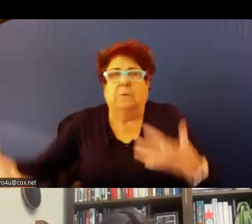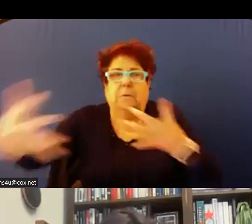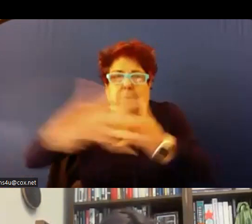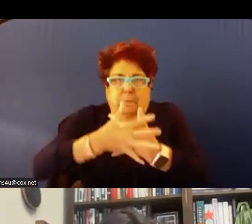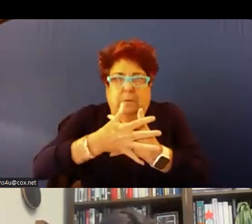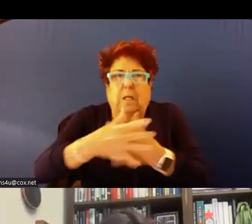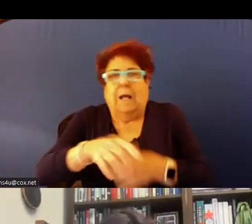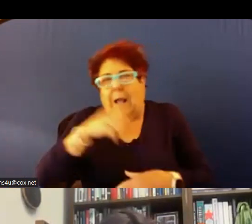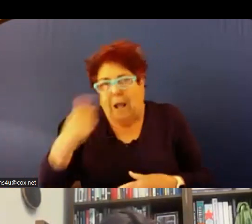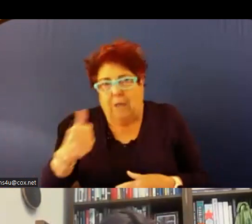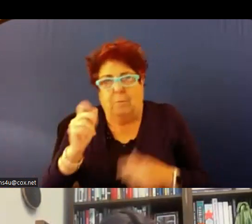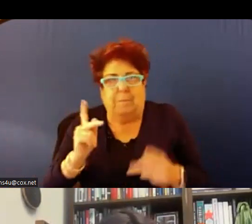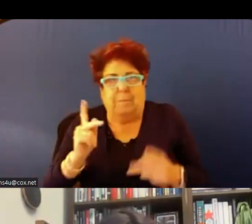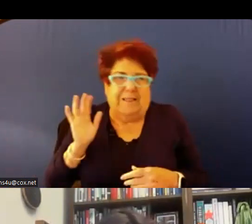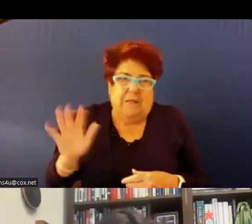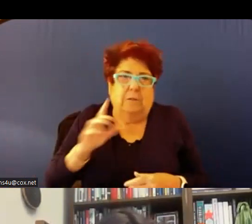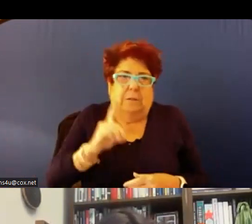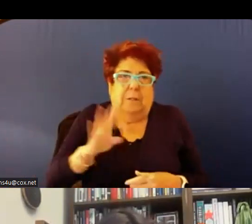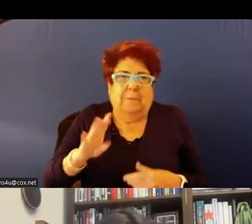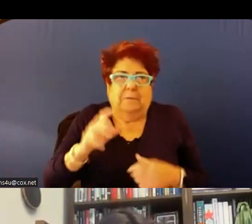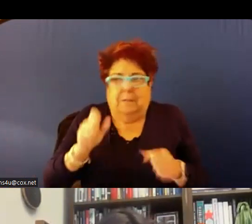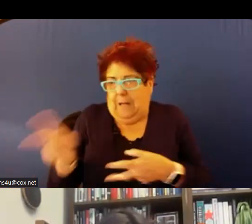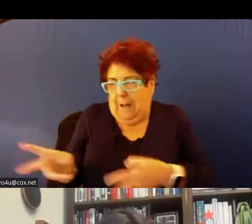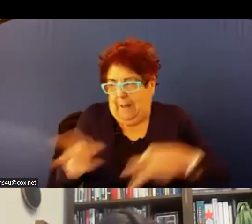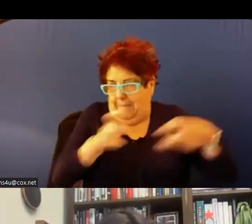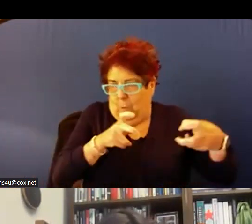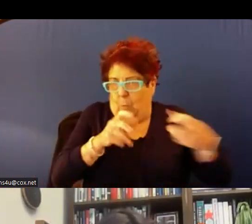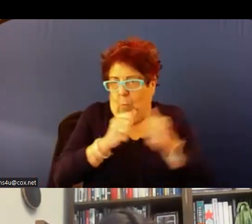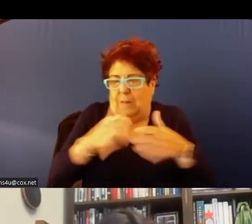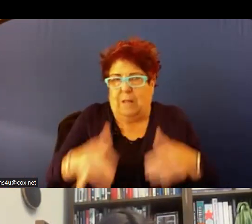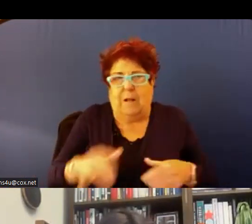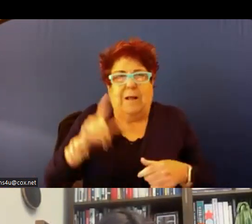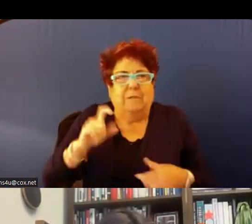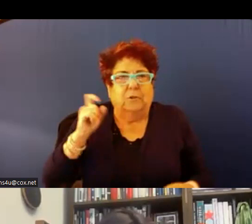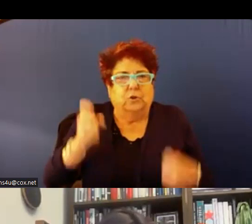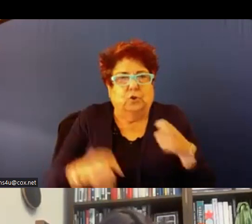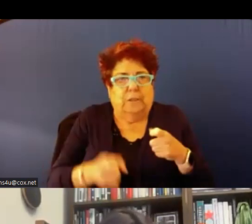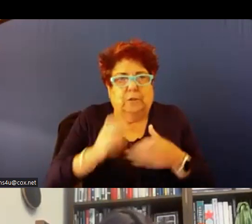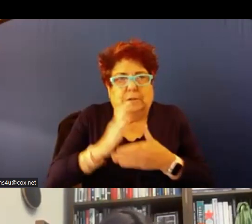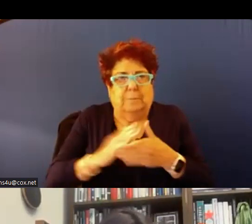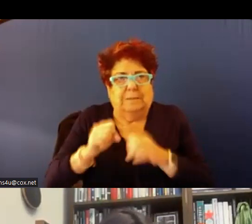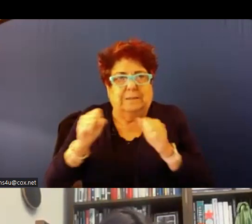it without having to change some of the systems that they are using.